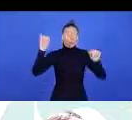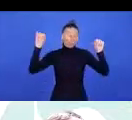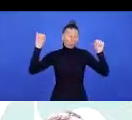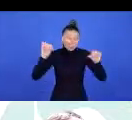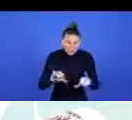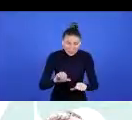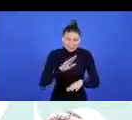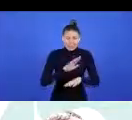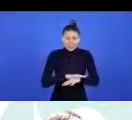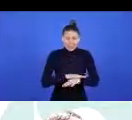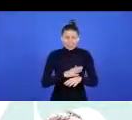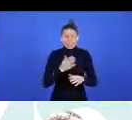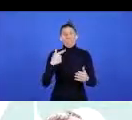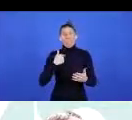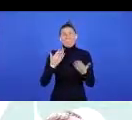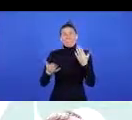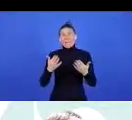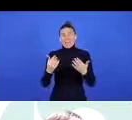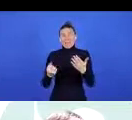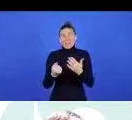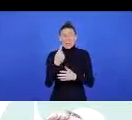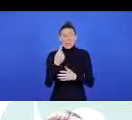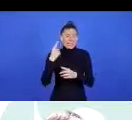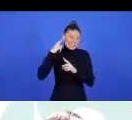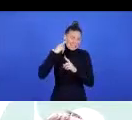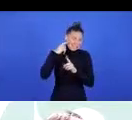different. But the worst time to run out of batteries